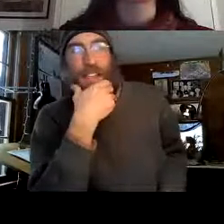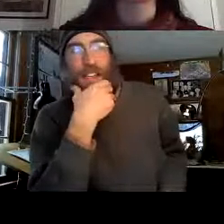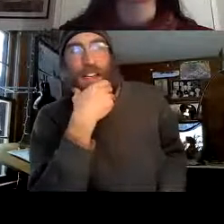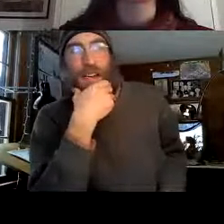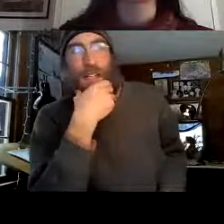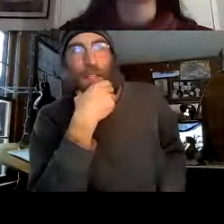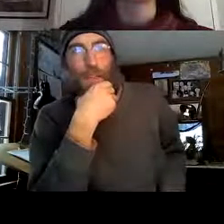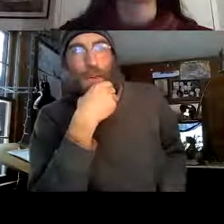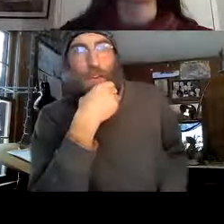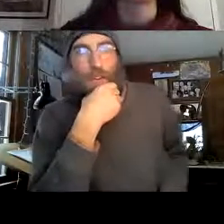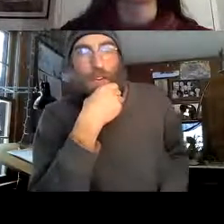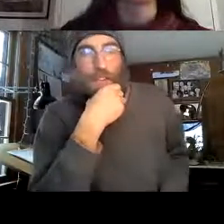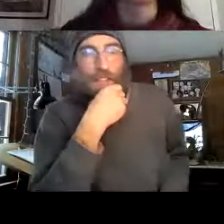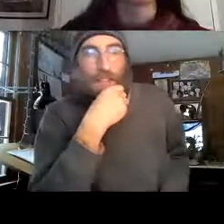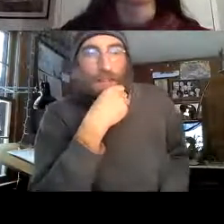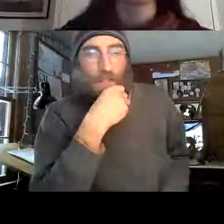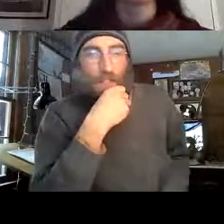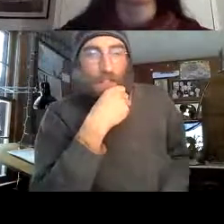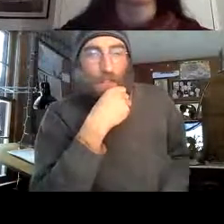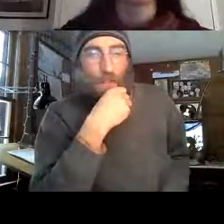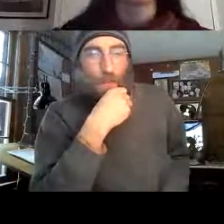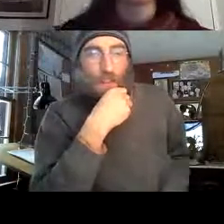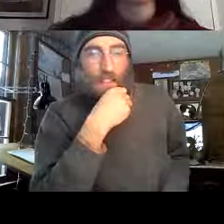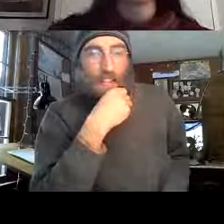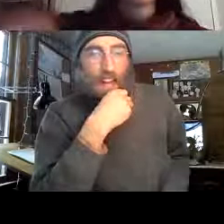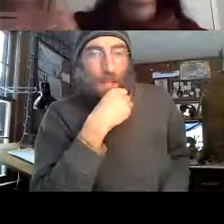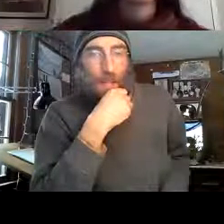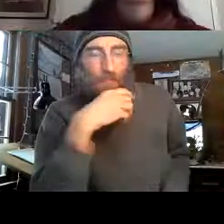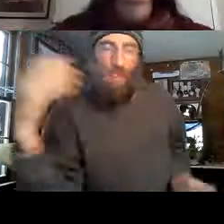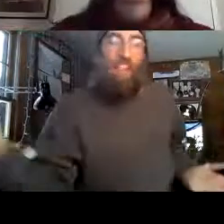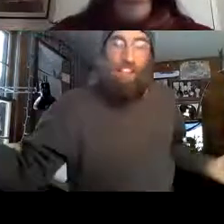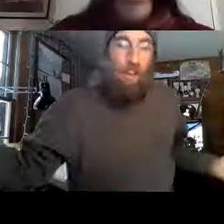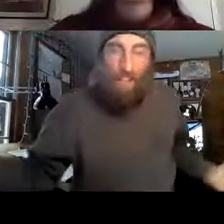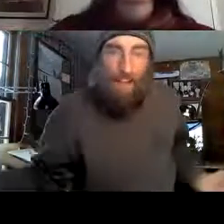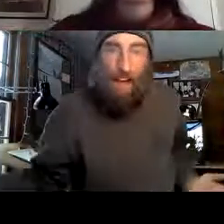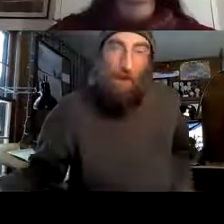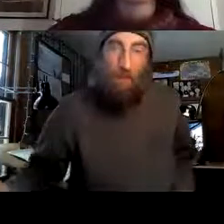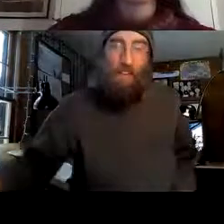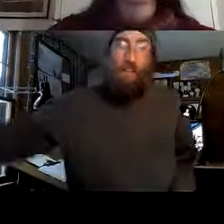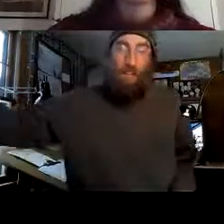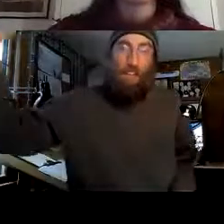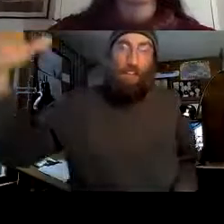Uh, I believe a three-year term. He's not really sure what's going to happen, of course, he doesn't know what's going to happen, we know, because we can